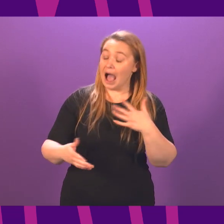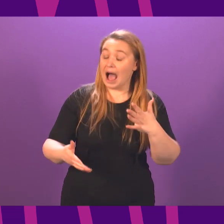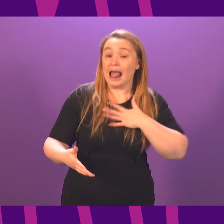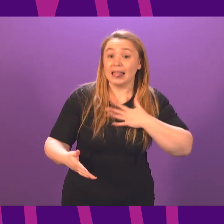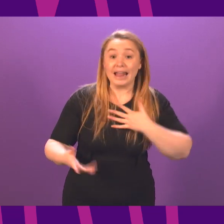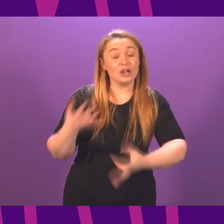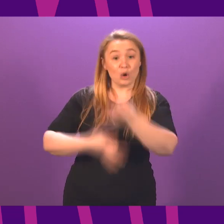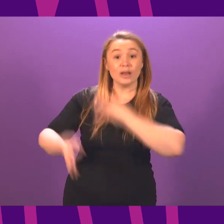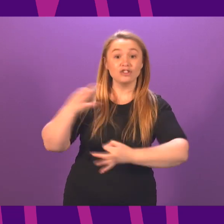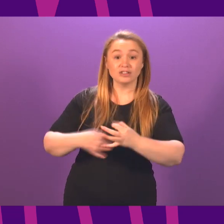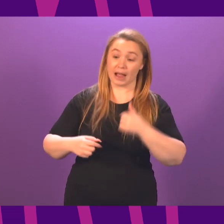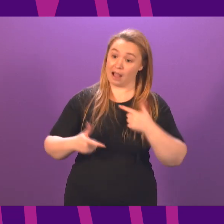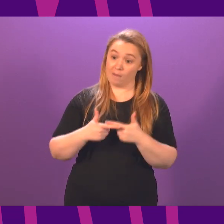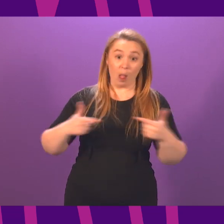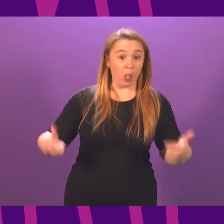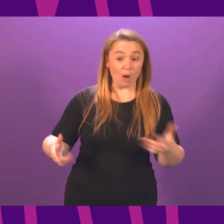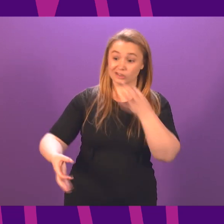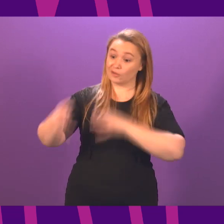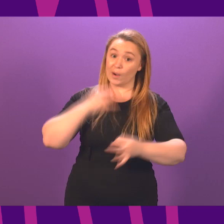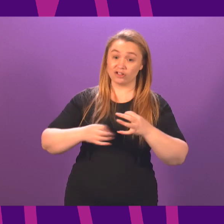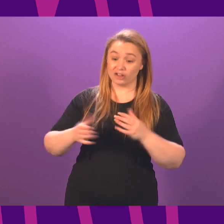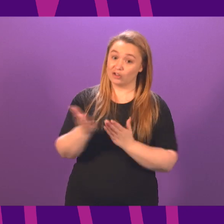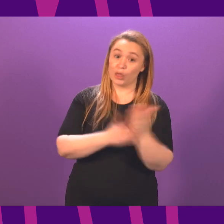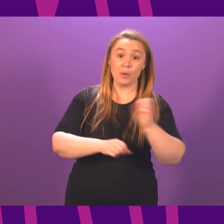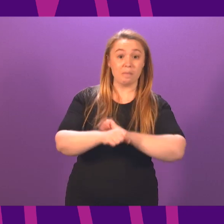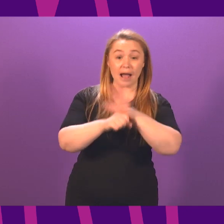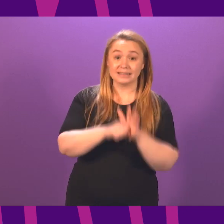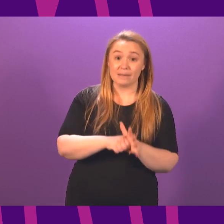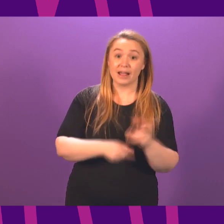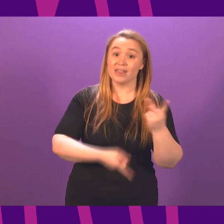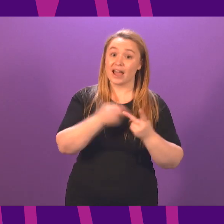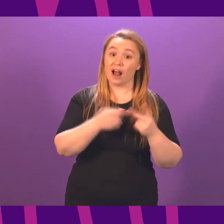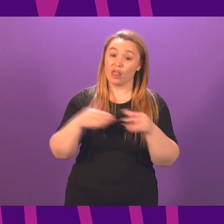have probably answered more questions than any leader anywhere else in the world,